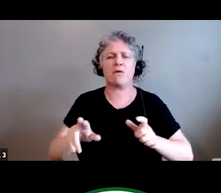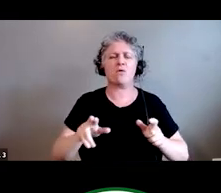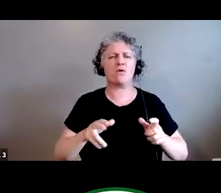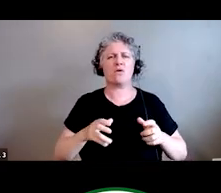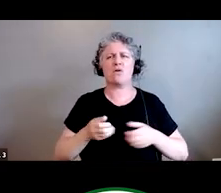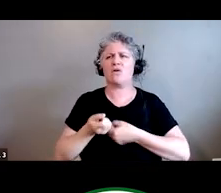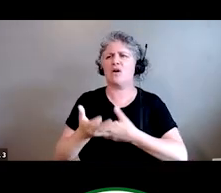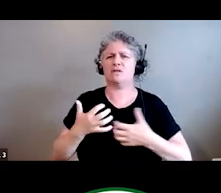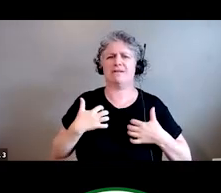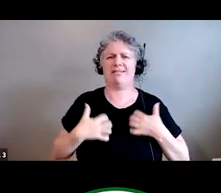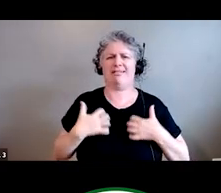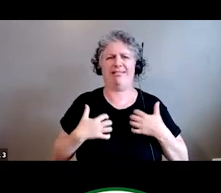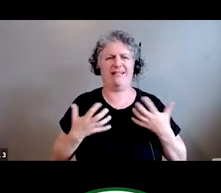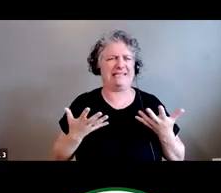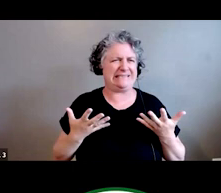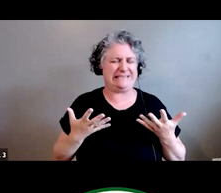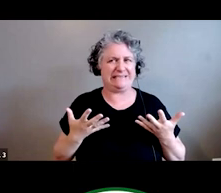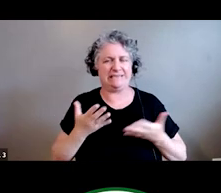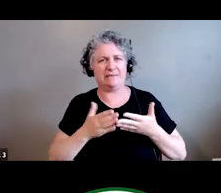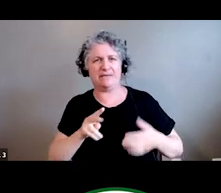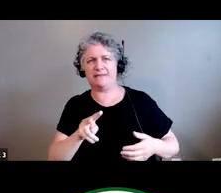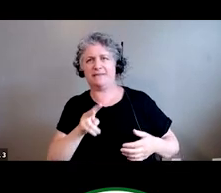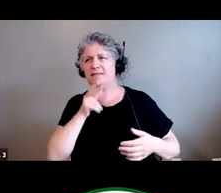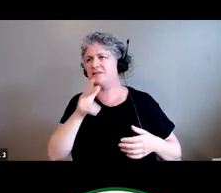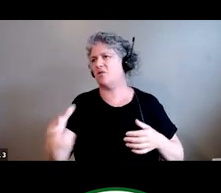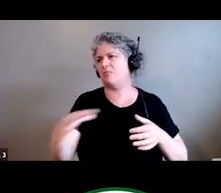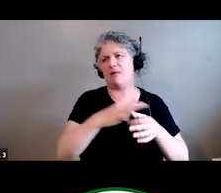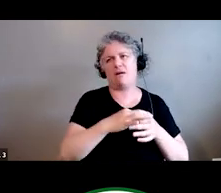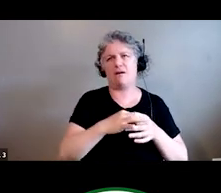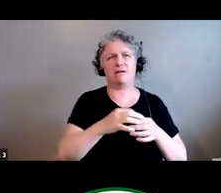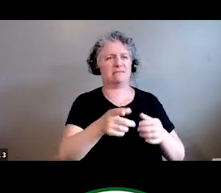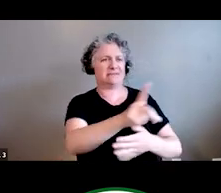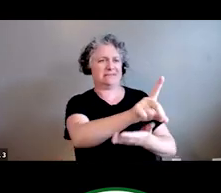We identified hotspots in our project as those infrastructure categories or asset pieces